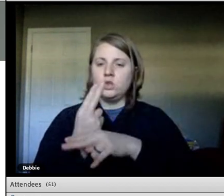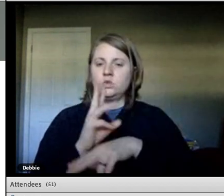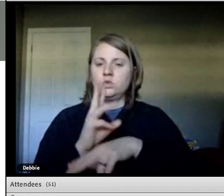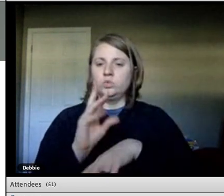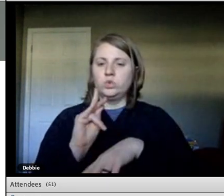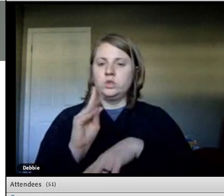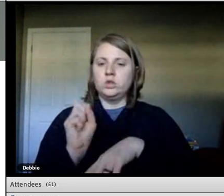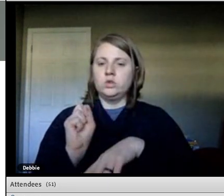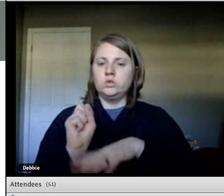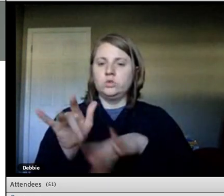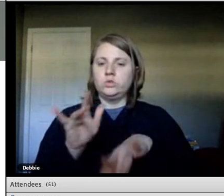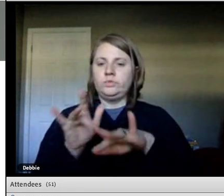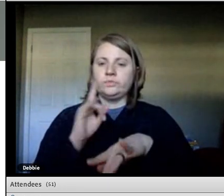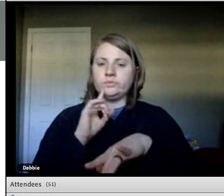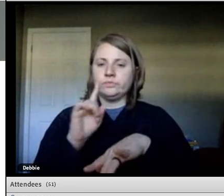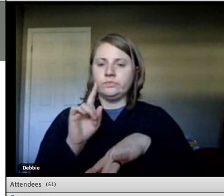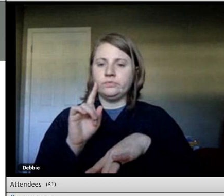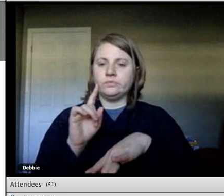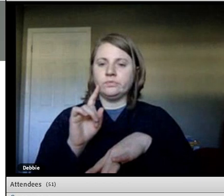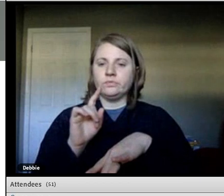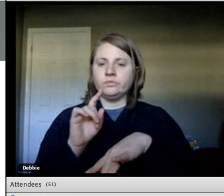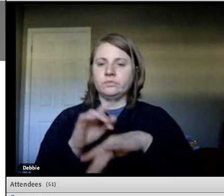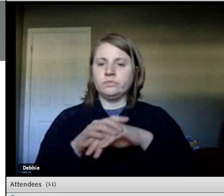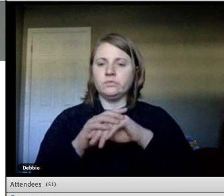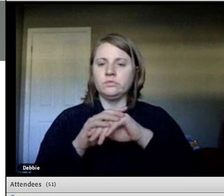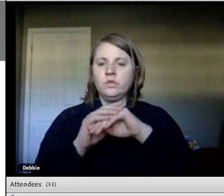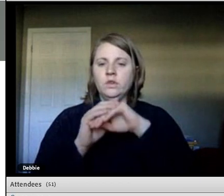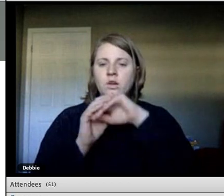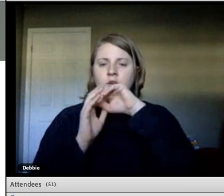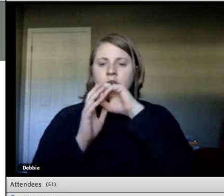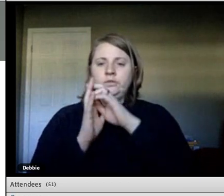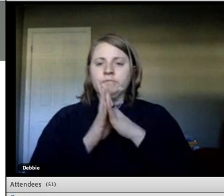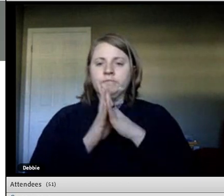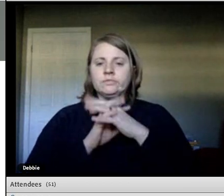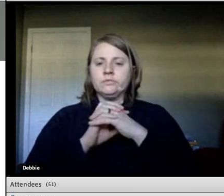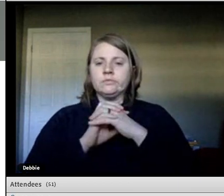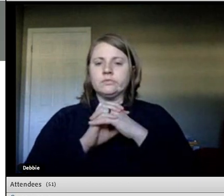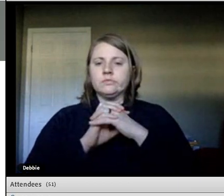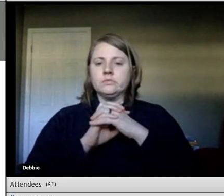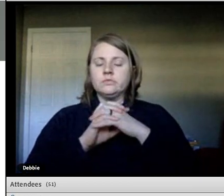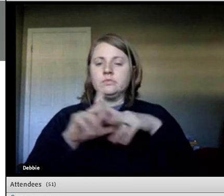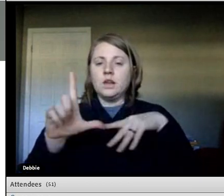So Leslie is saying it depends on your county's lockdown level, so they have no screen-recording capability,